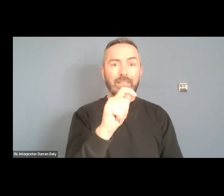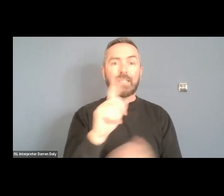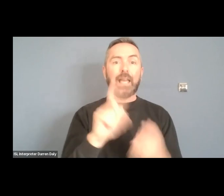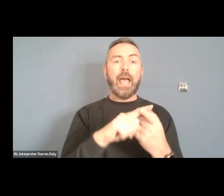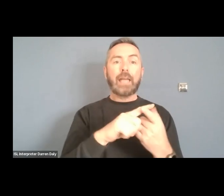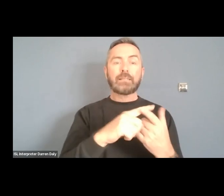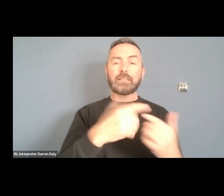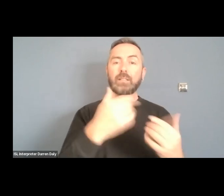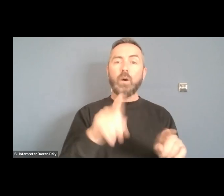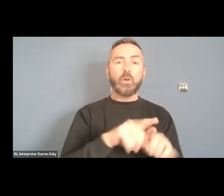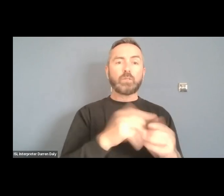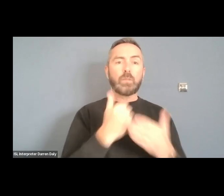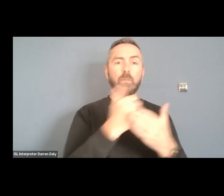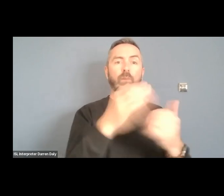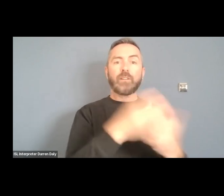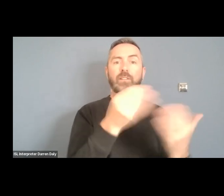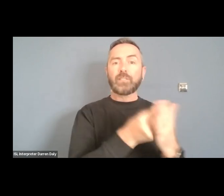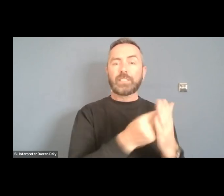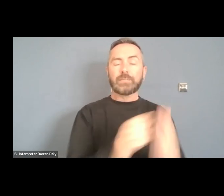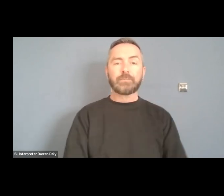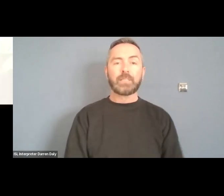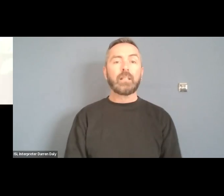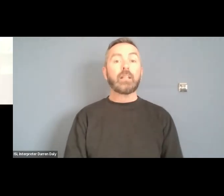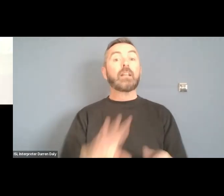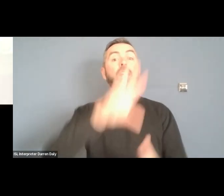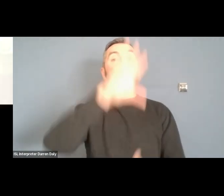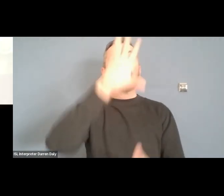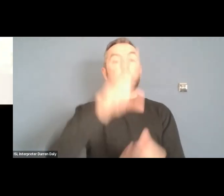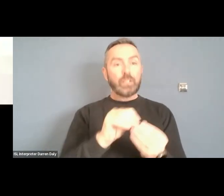So in conclusion, the survey results indicate poorer outcomes for